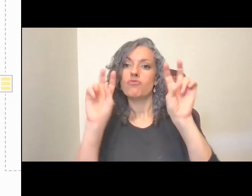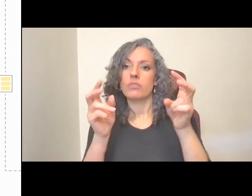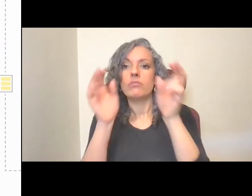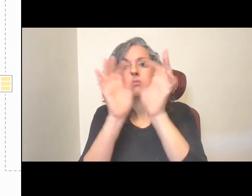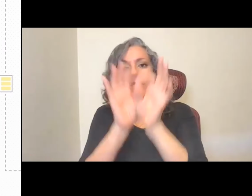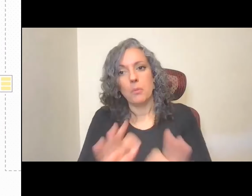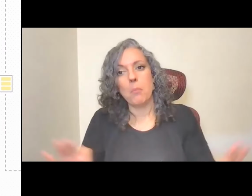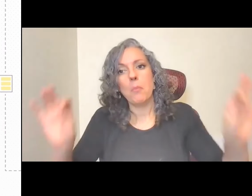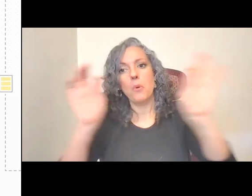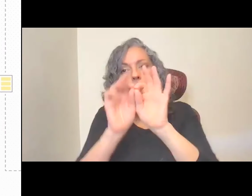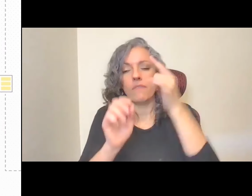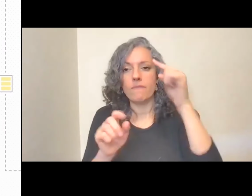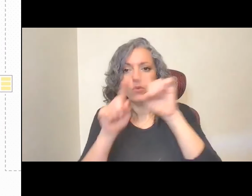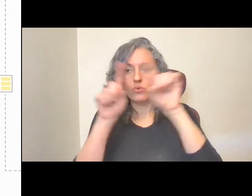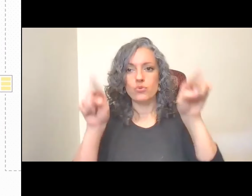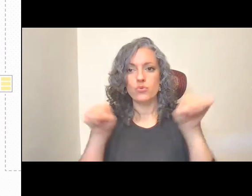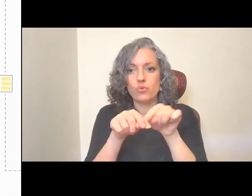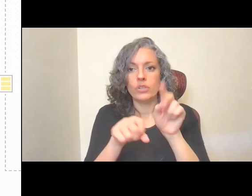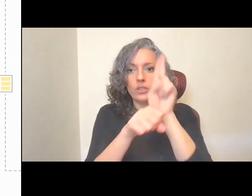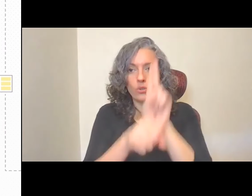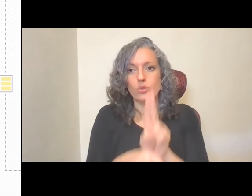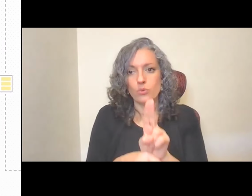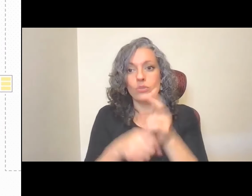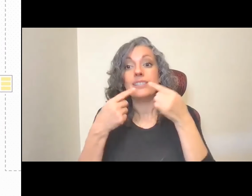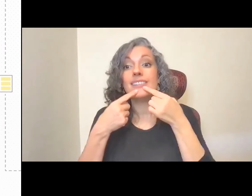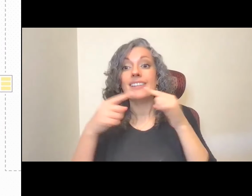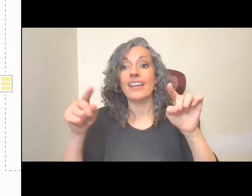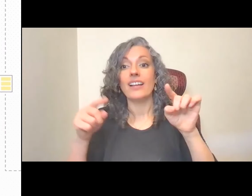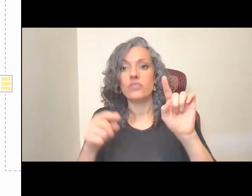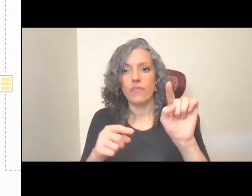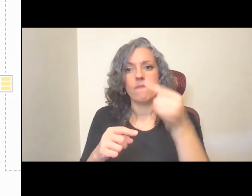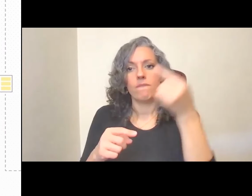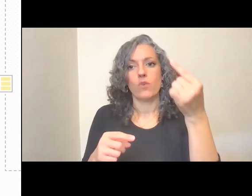reader uses. It gets announced, it's the first thing the screen reader is going to announce,